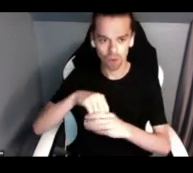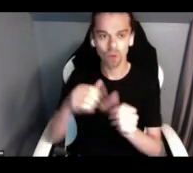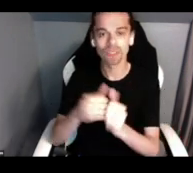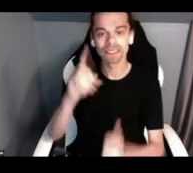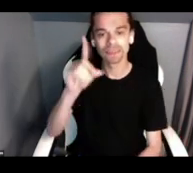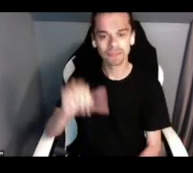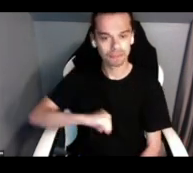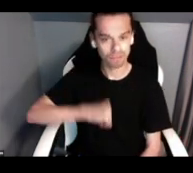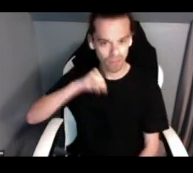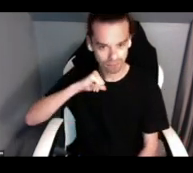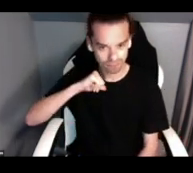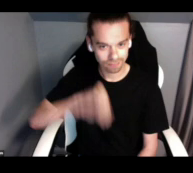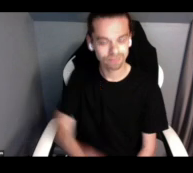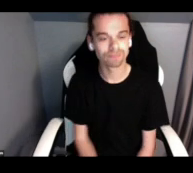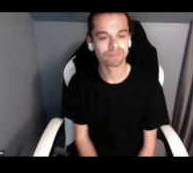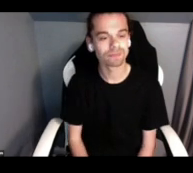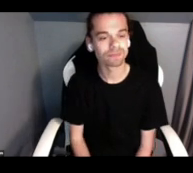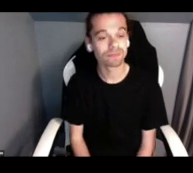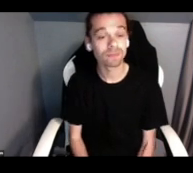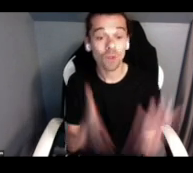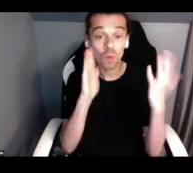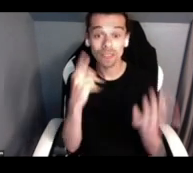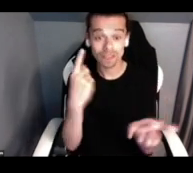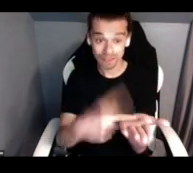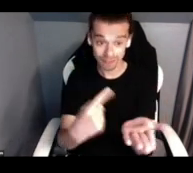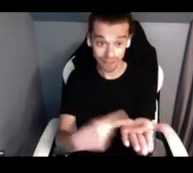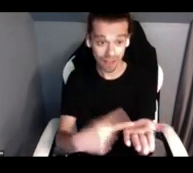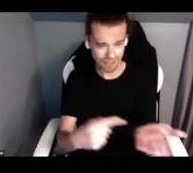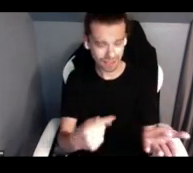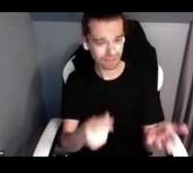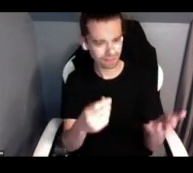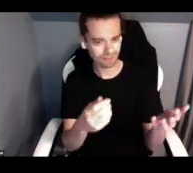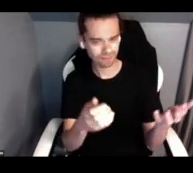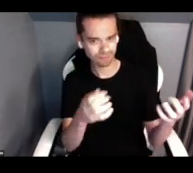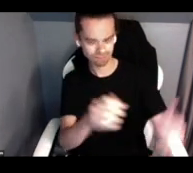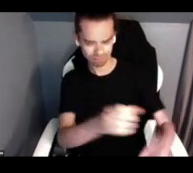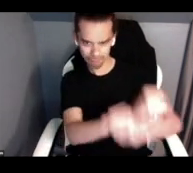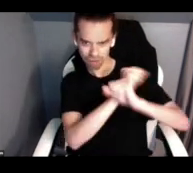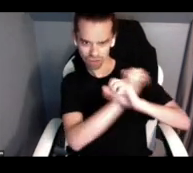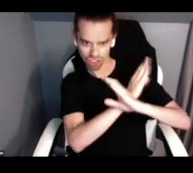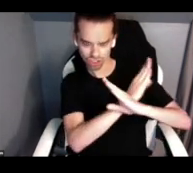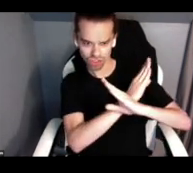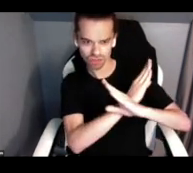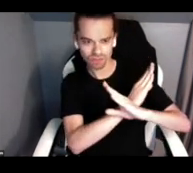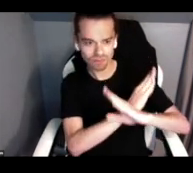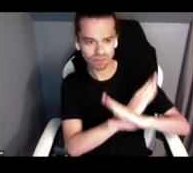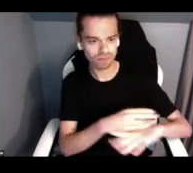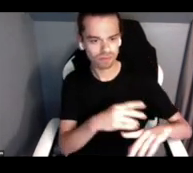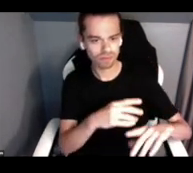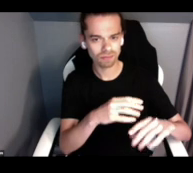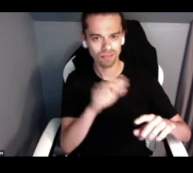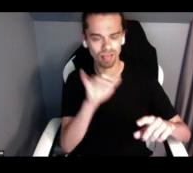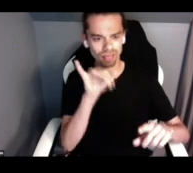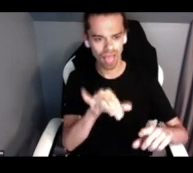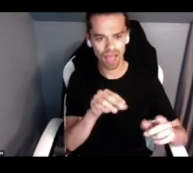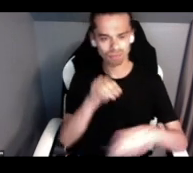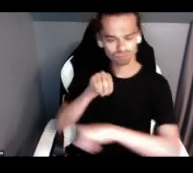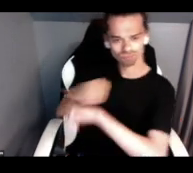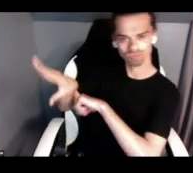We'll discuss existing barriers and reflections of disability identity within research.